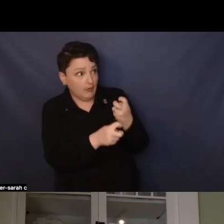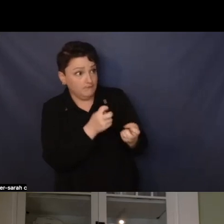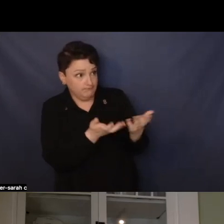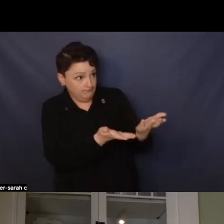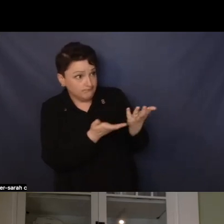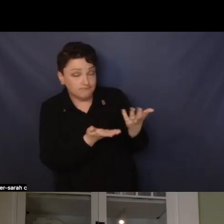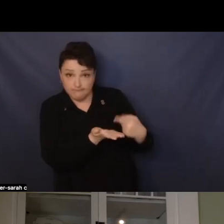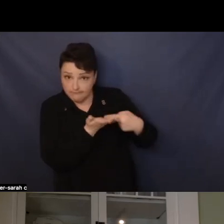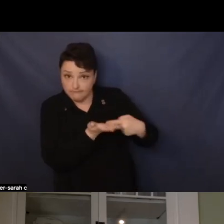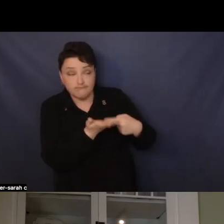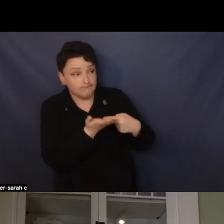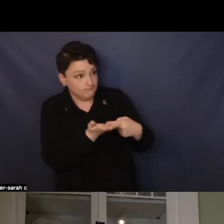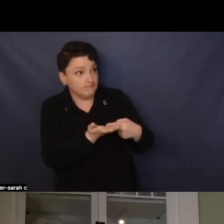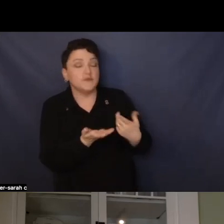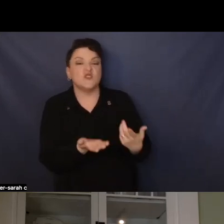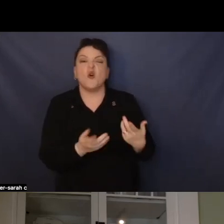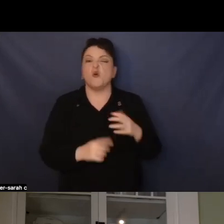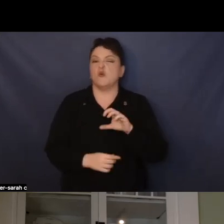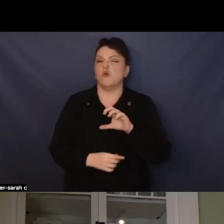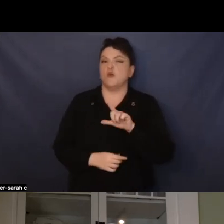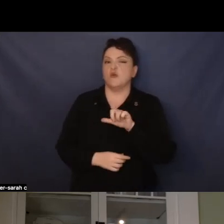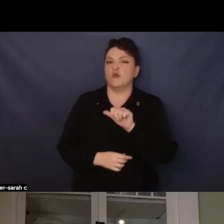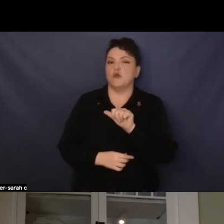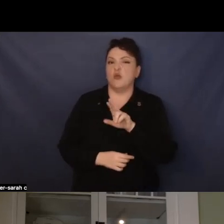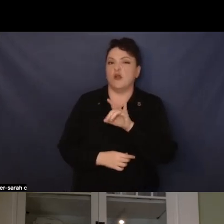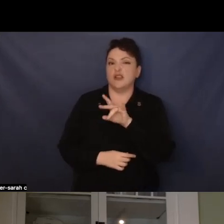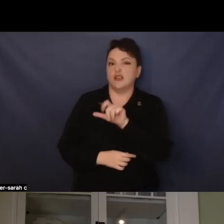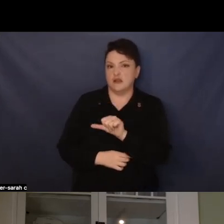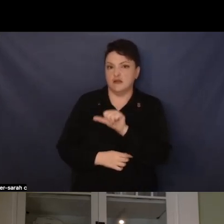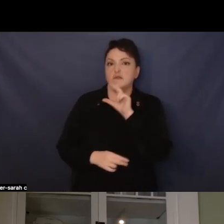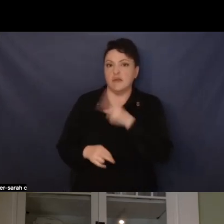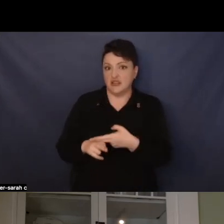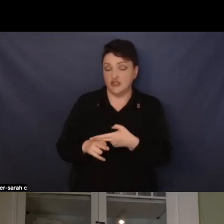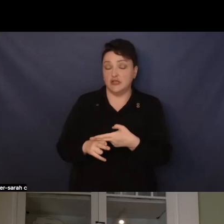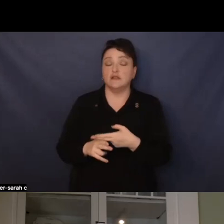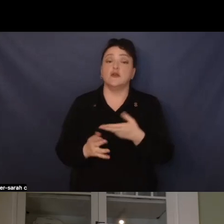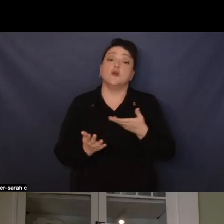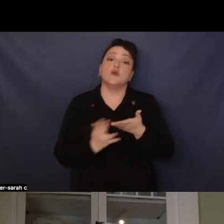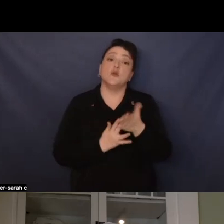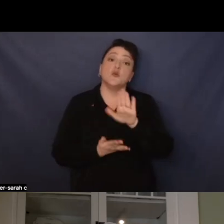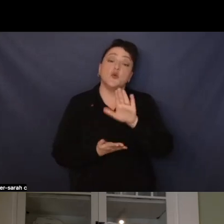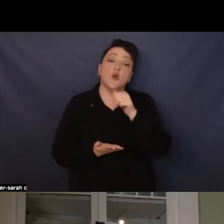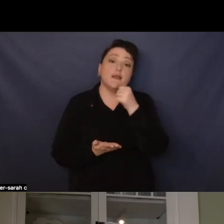talked about in your letter including being open to ongoing communication with how to resolve this.